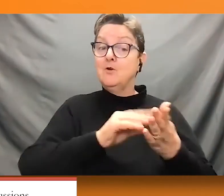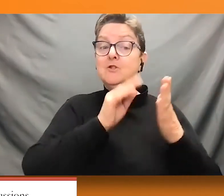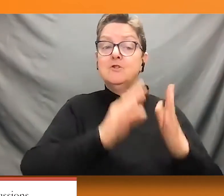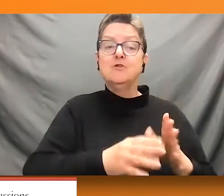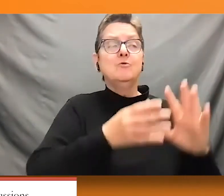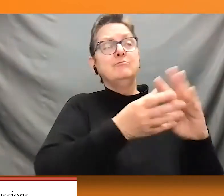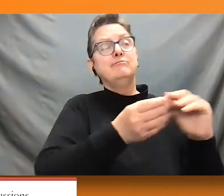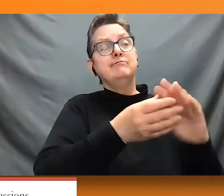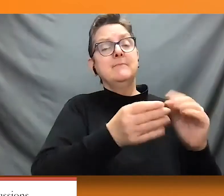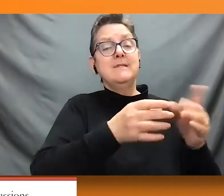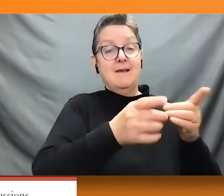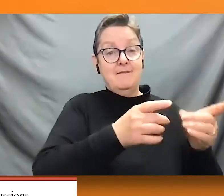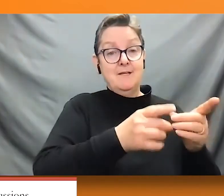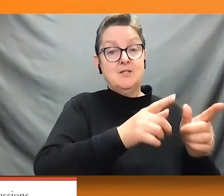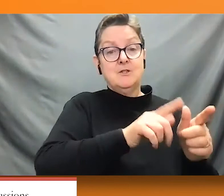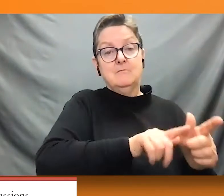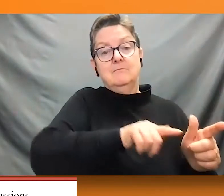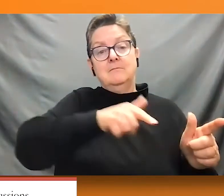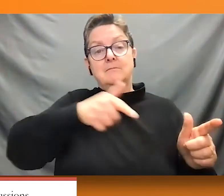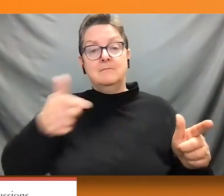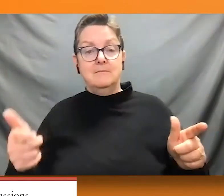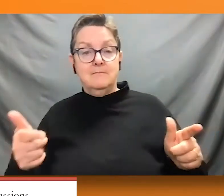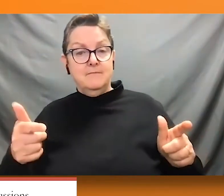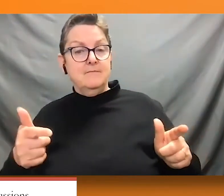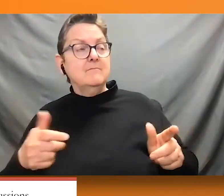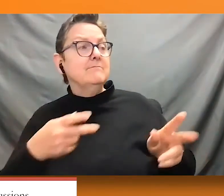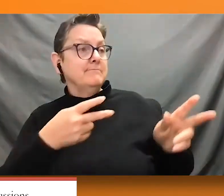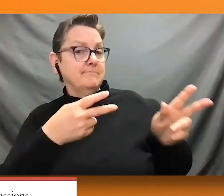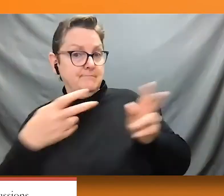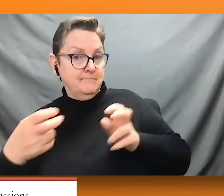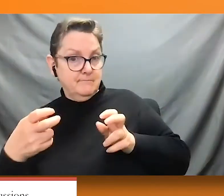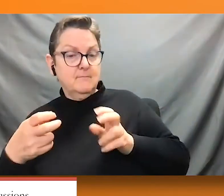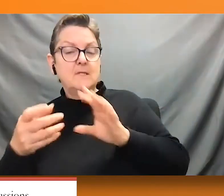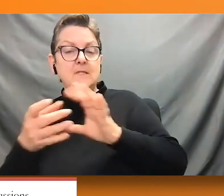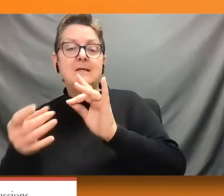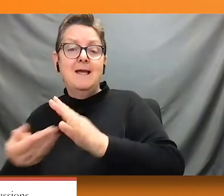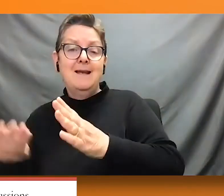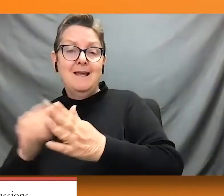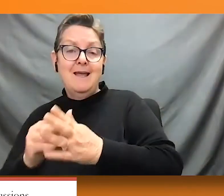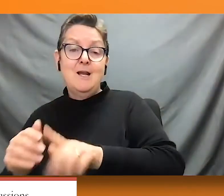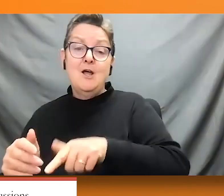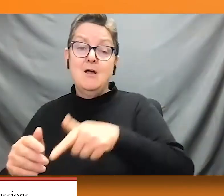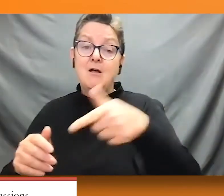if you have the first students give you a definition, you have the second student restate that definition,